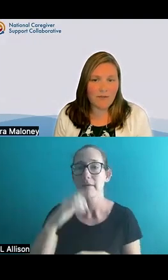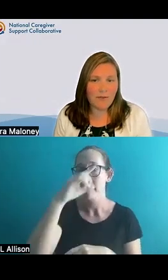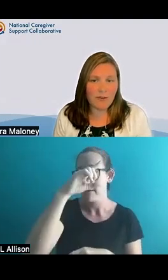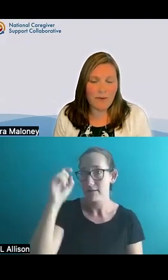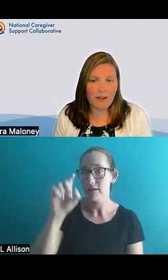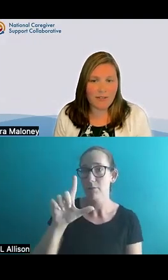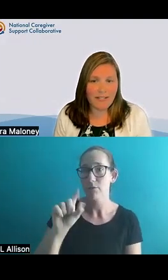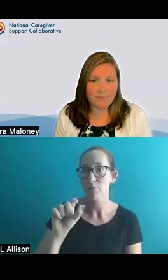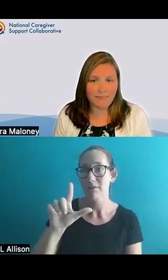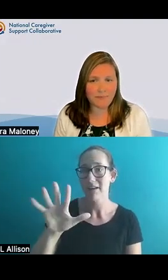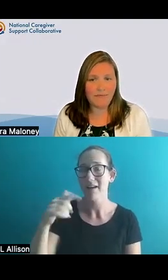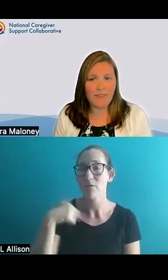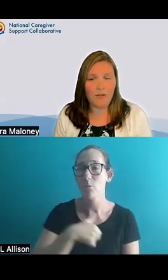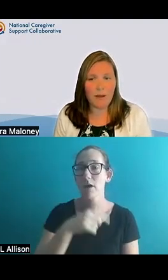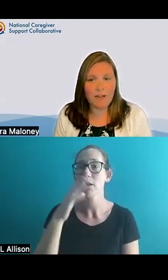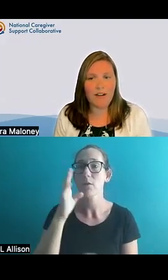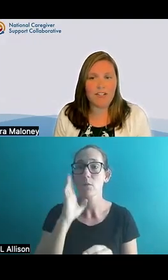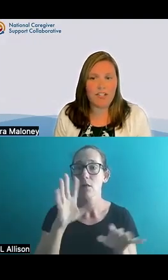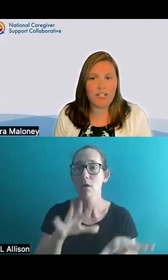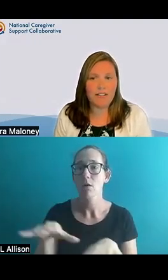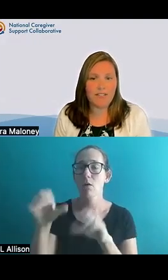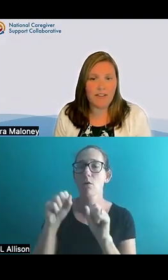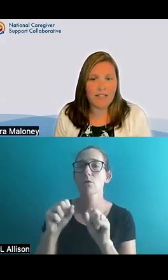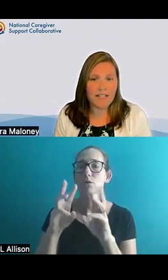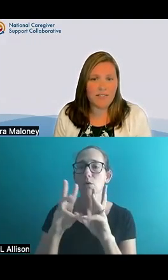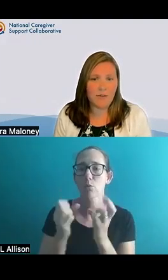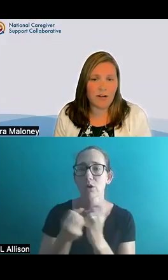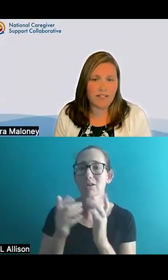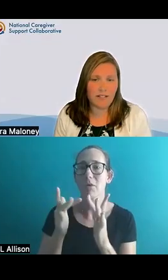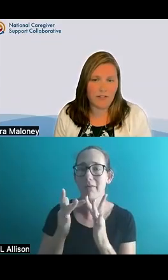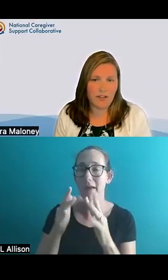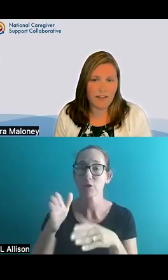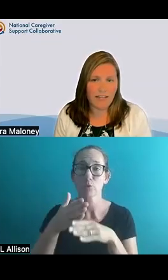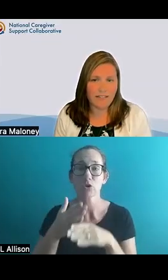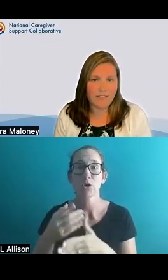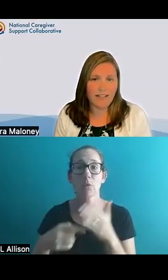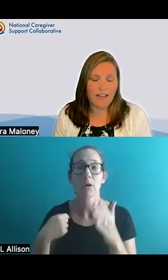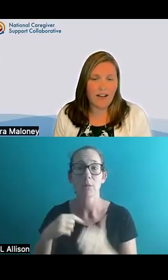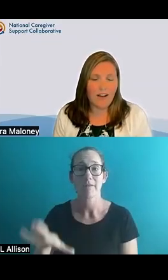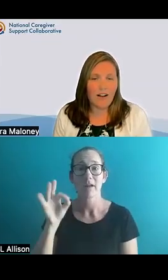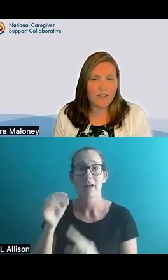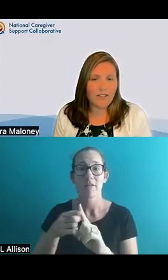we will be hosting a webinar to share these findings from our discovery phase. Also,